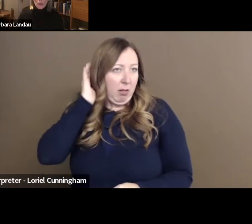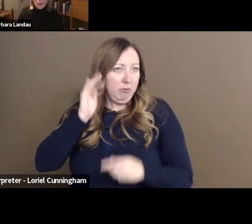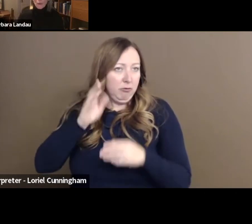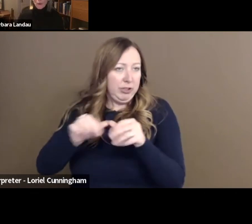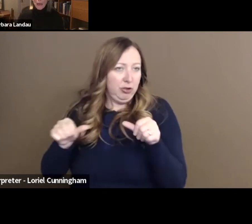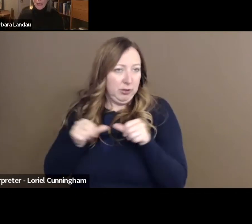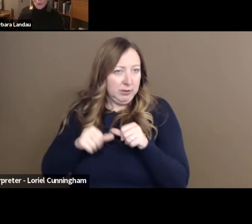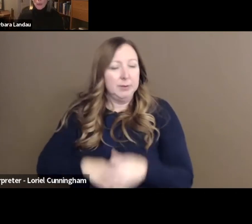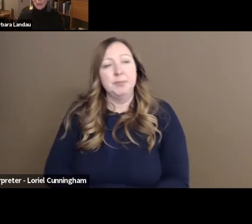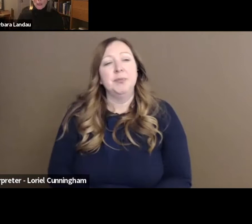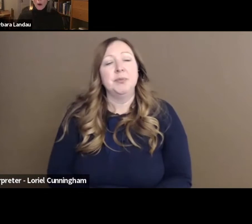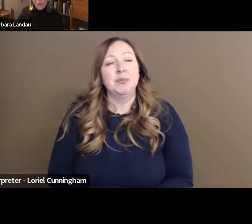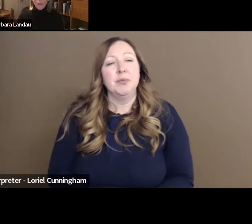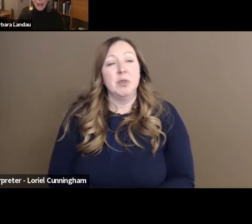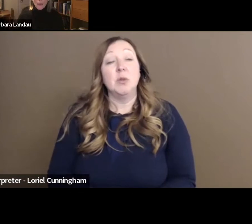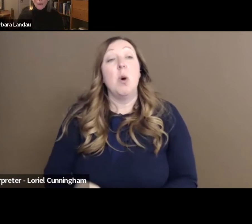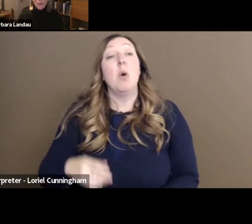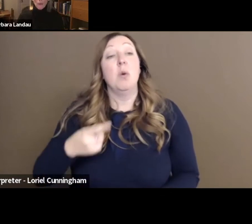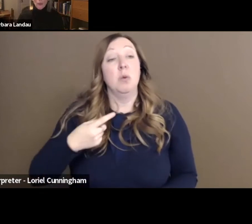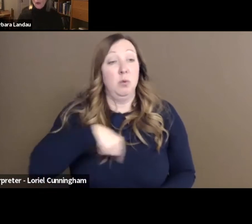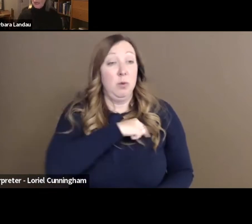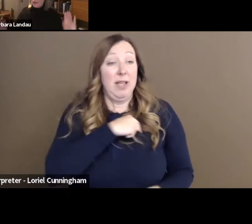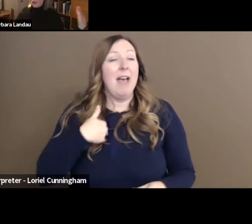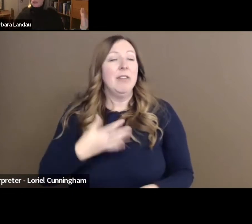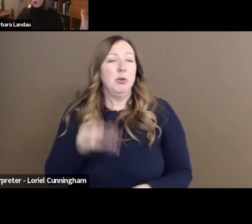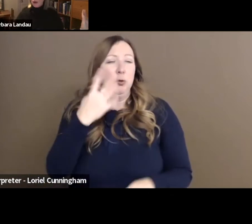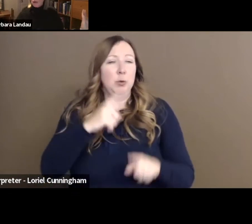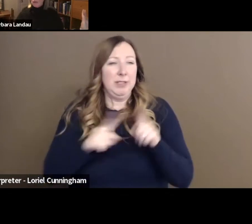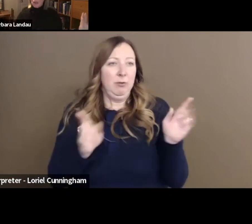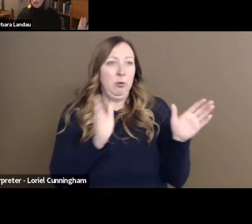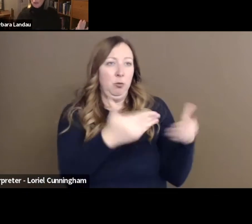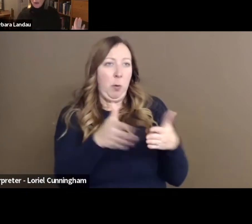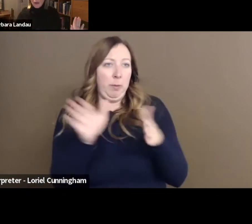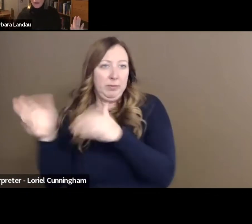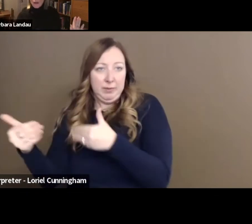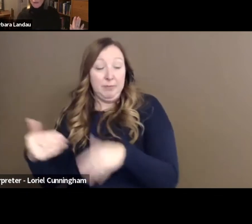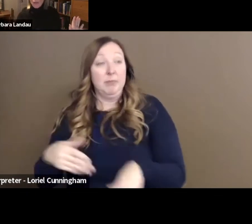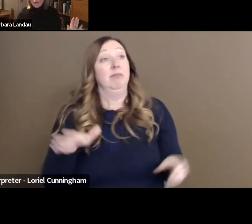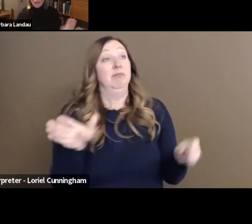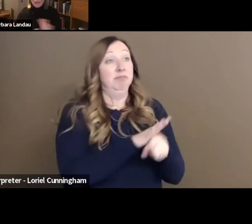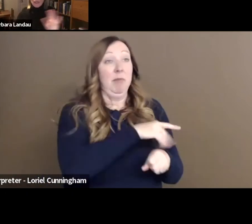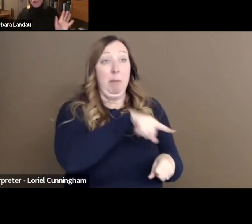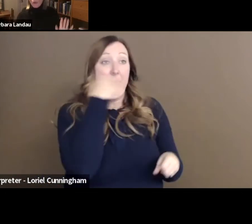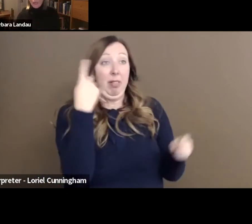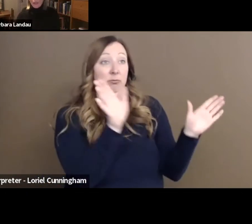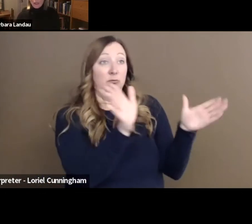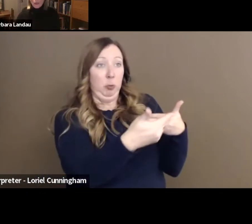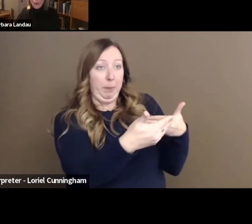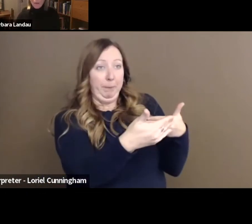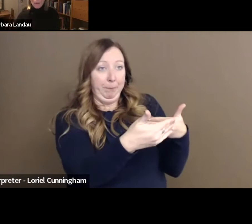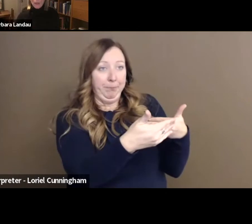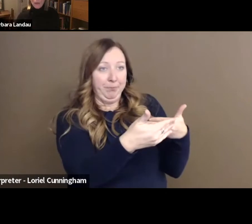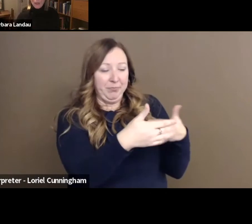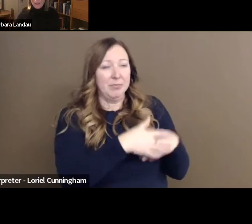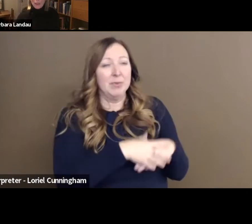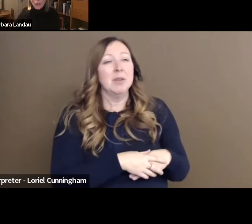different arrays one is an all black room no landmarks at all so there you have if you're going to be disoriented